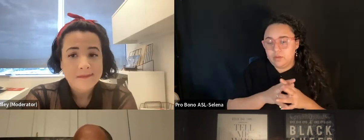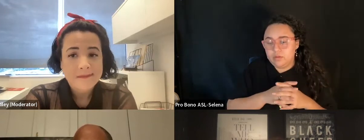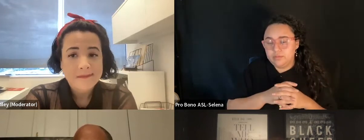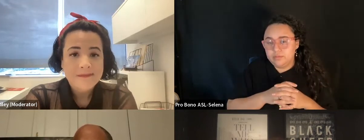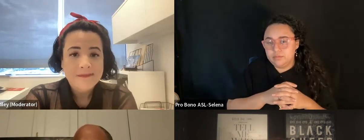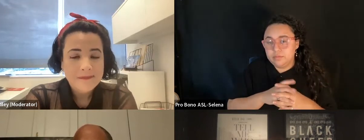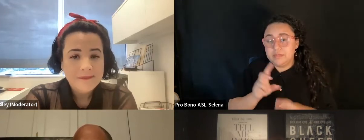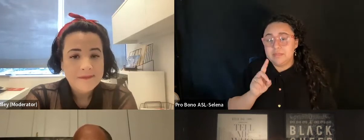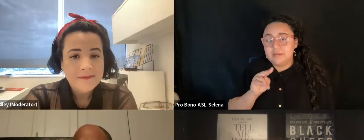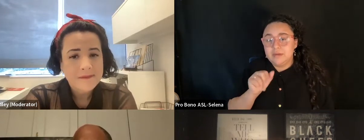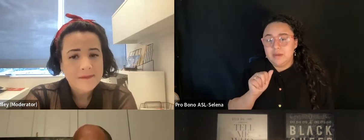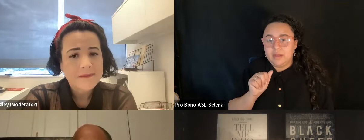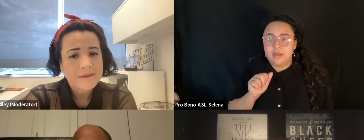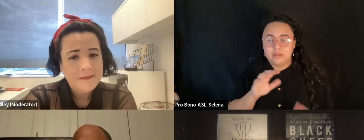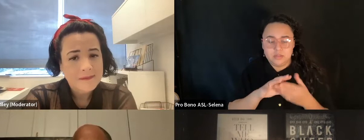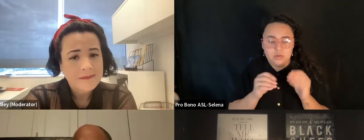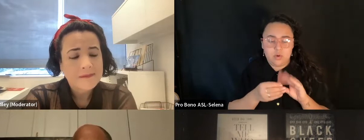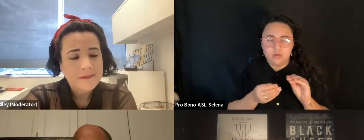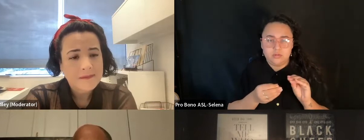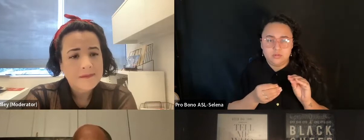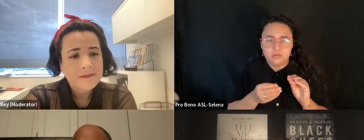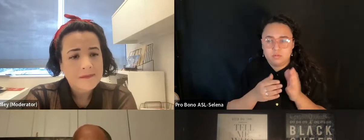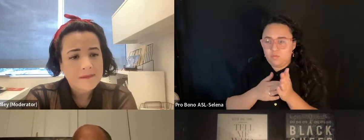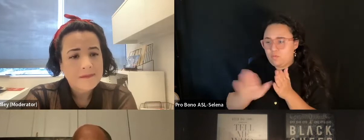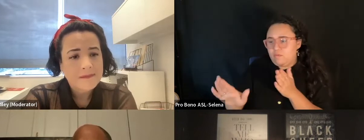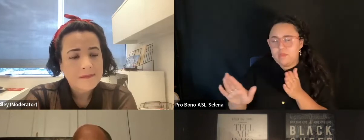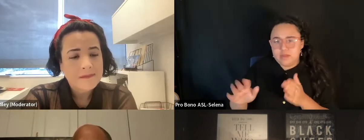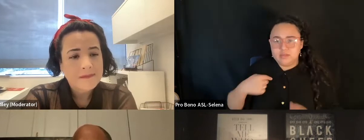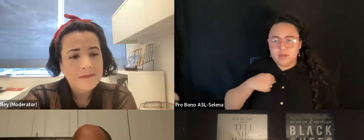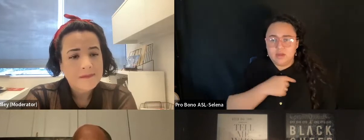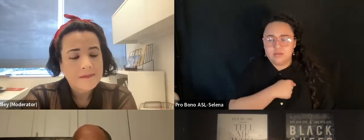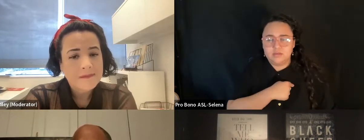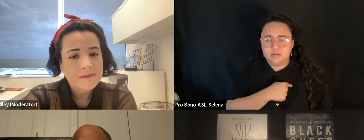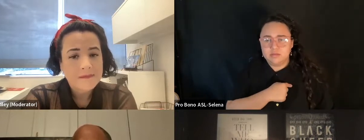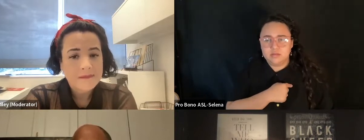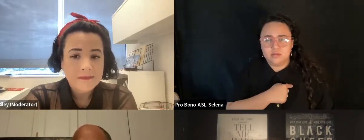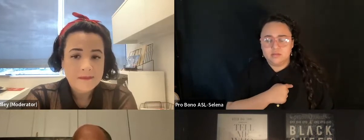In what ways can it force us to ask difficult questions about, yes, our relationship to Diana, but